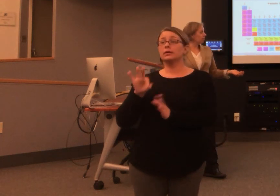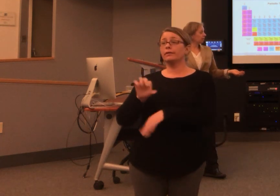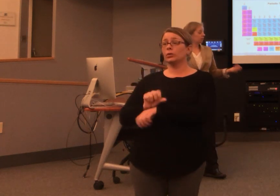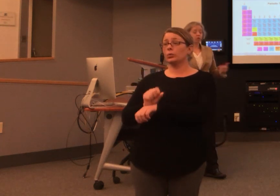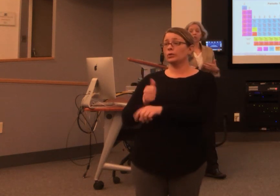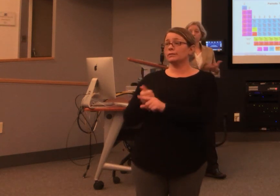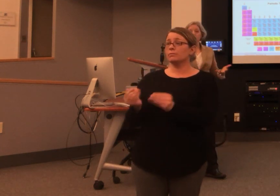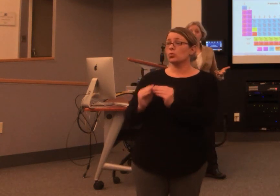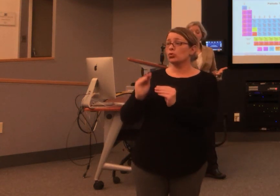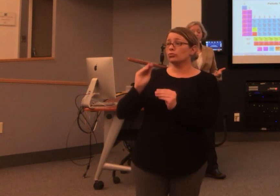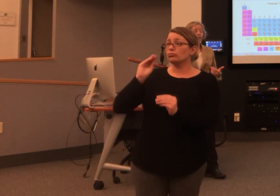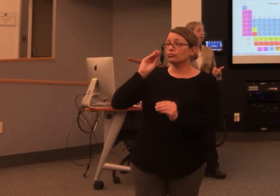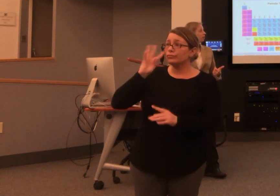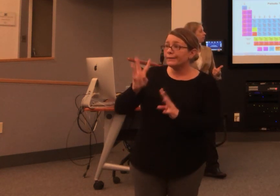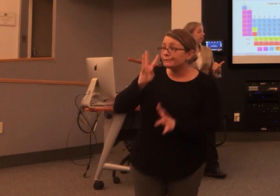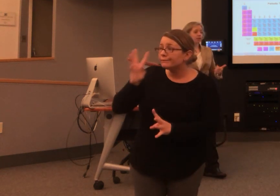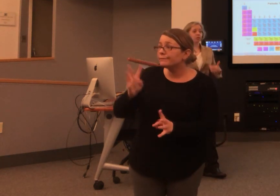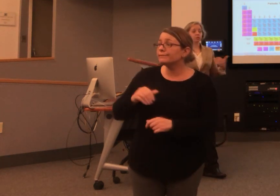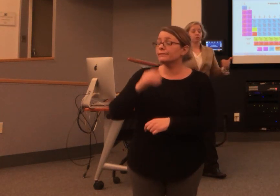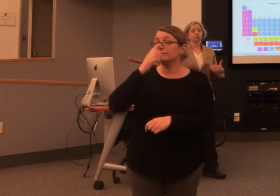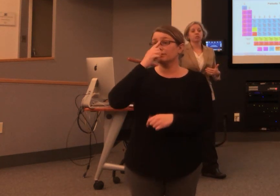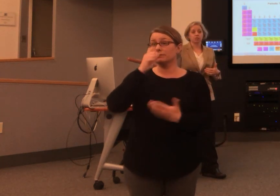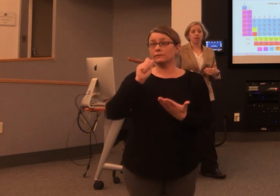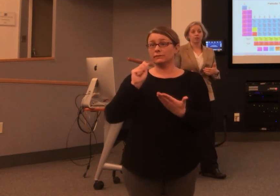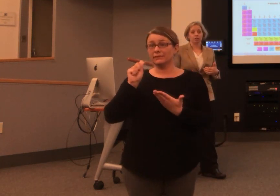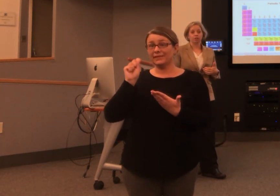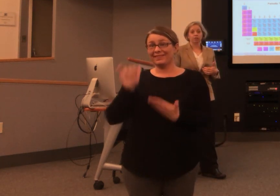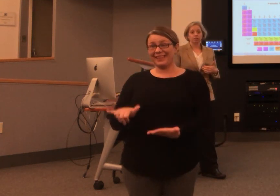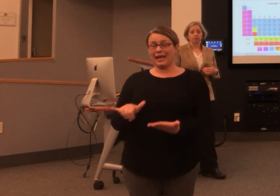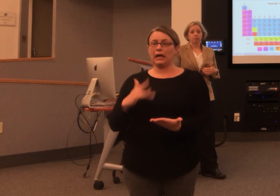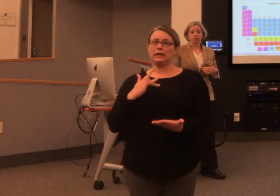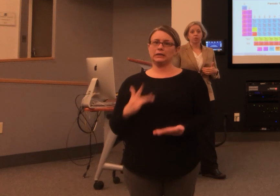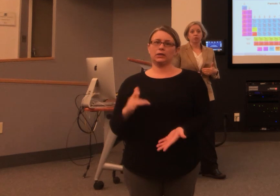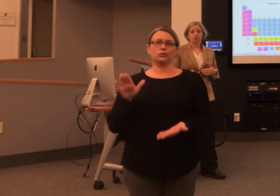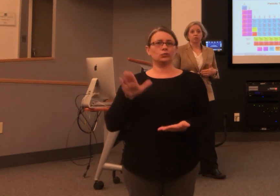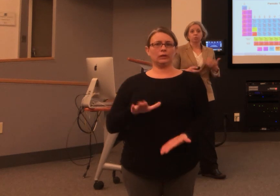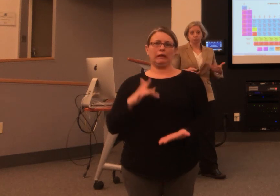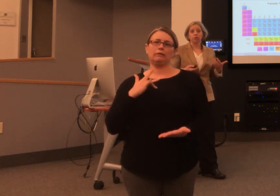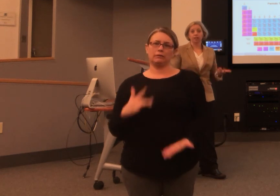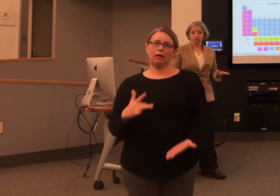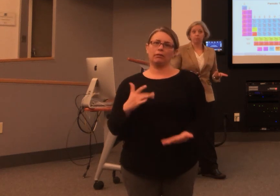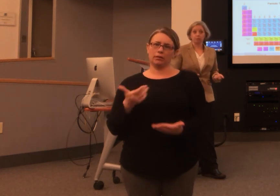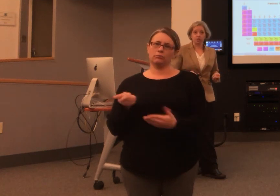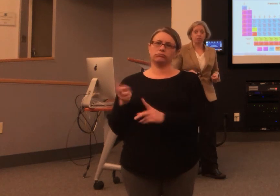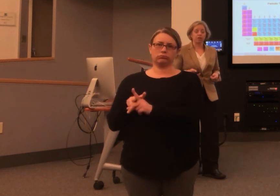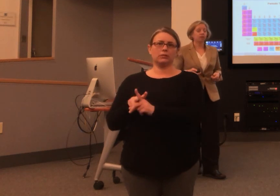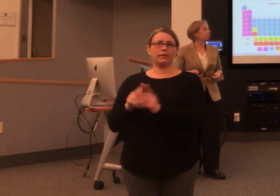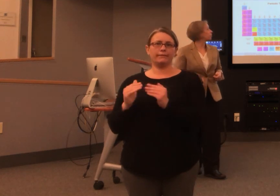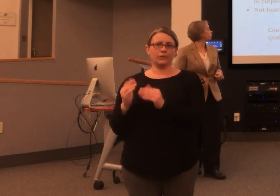and you're using that, that's going to disfavor fair use. You will more likely need permission.